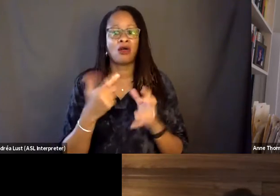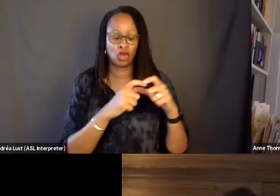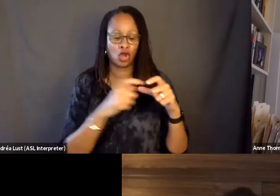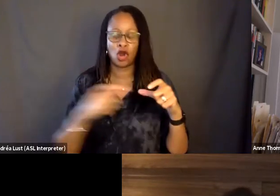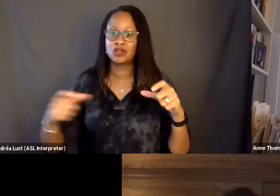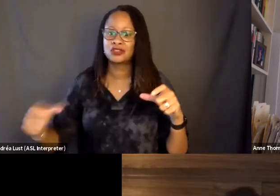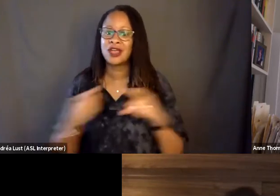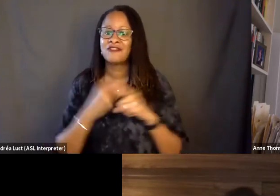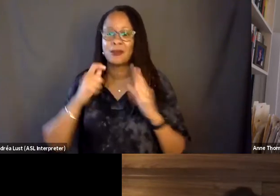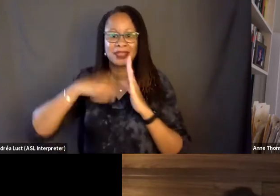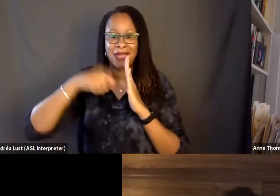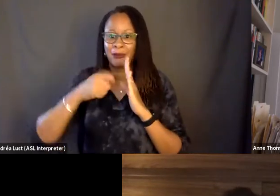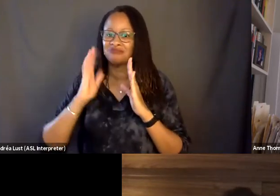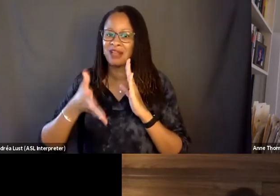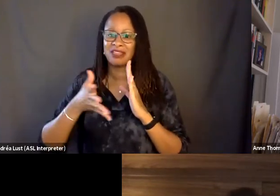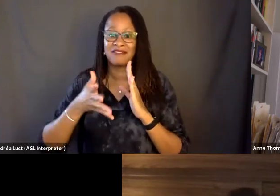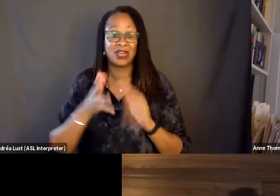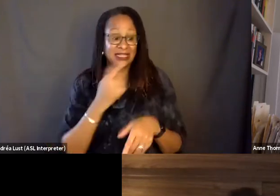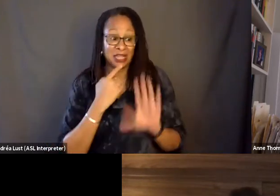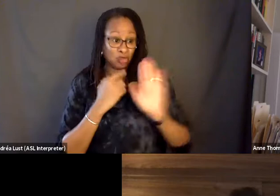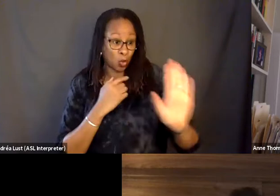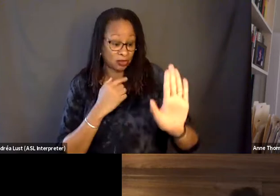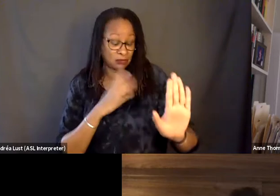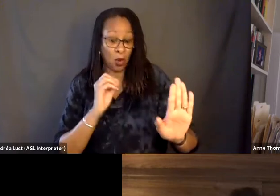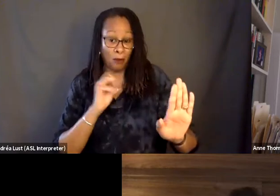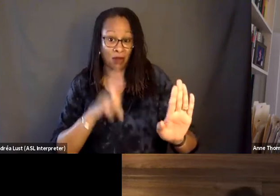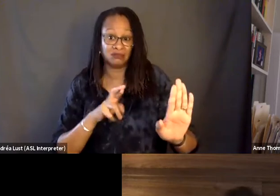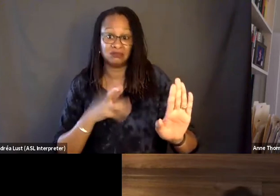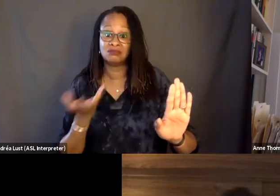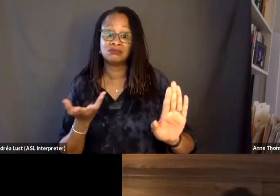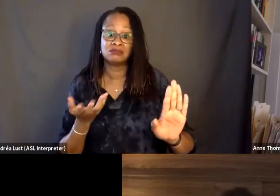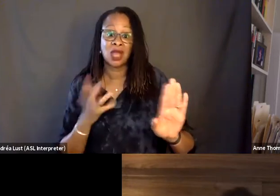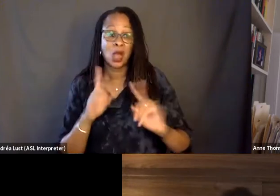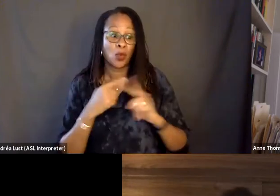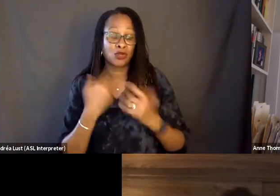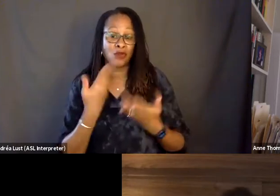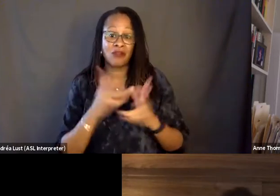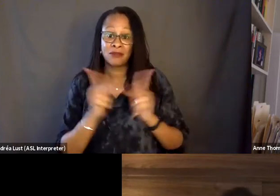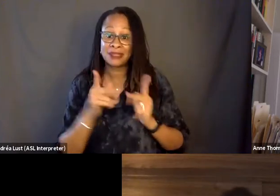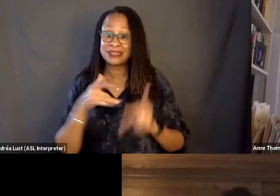And I'd go, Omar, these are yours. And when you get to a place that you feel like maybe you really